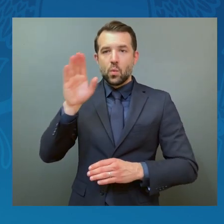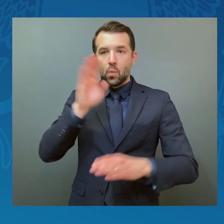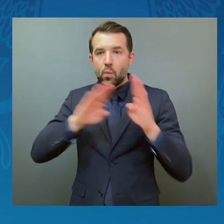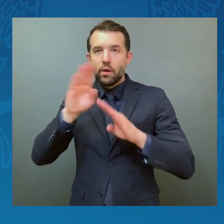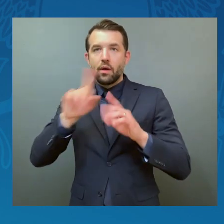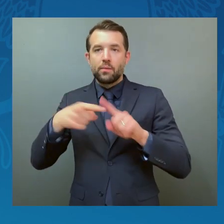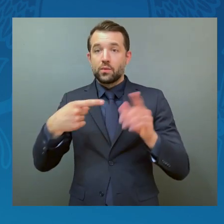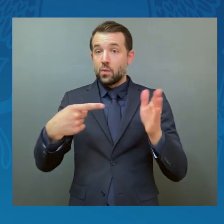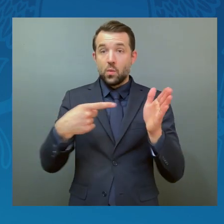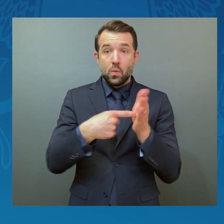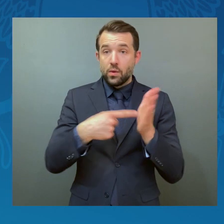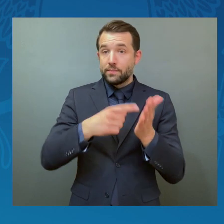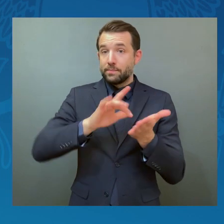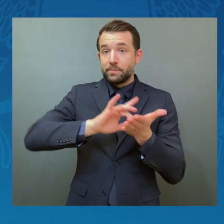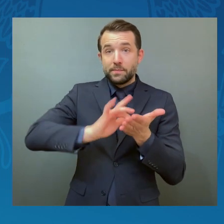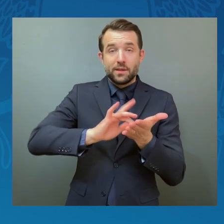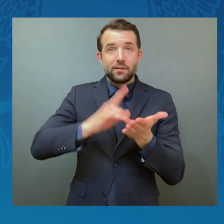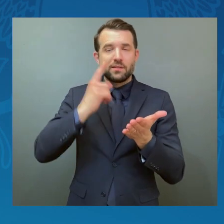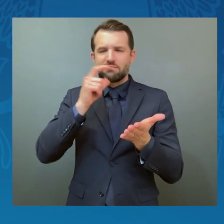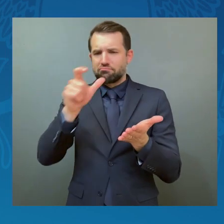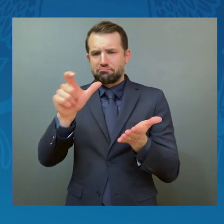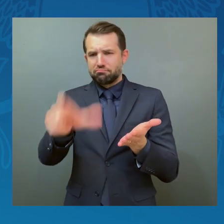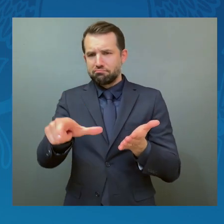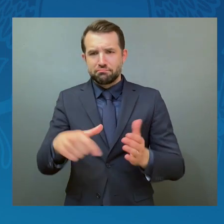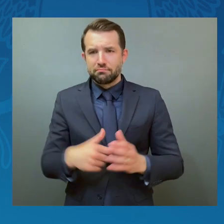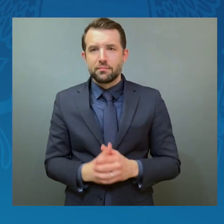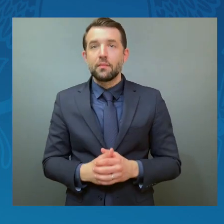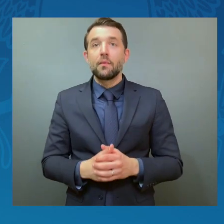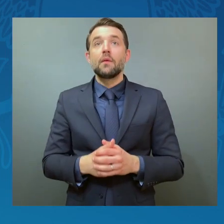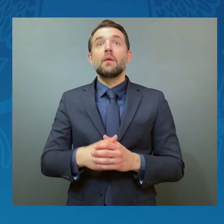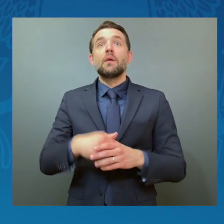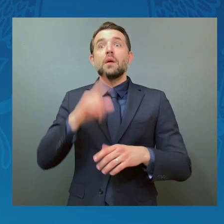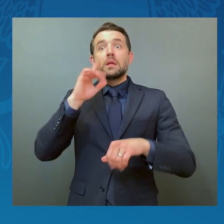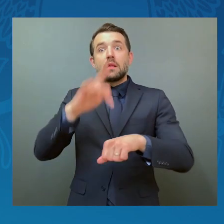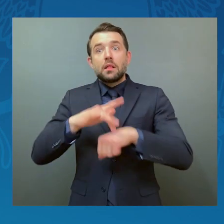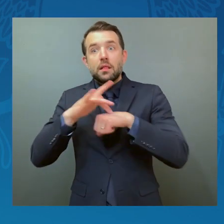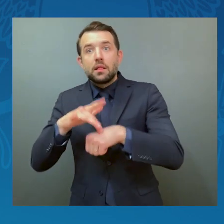cost of my medical care, I can now focus on my continued recovery.